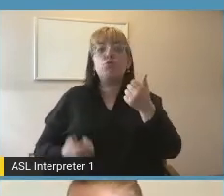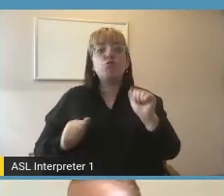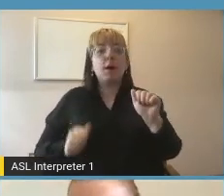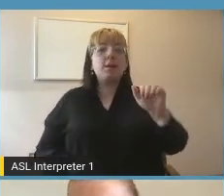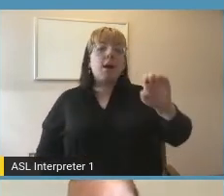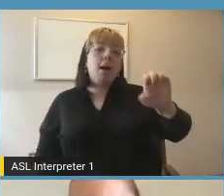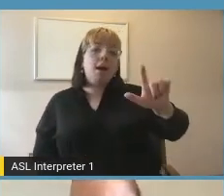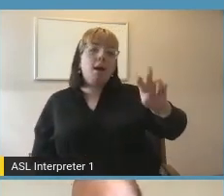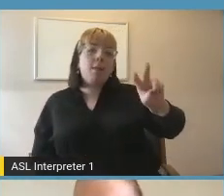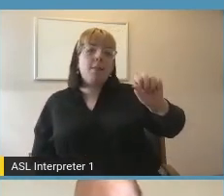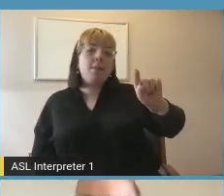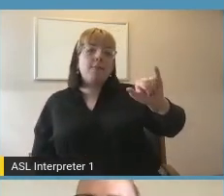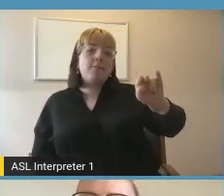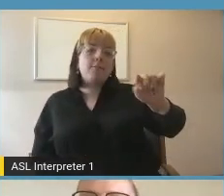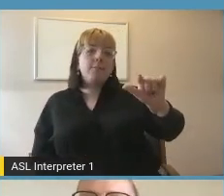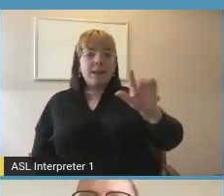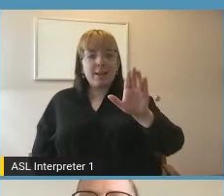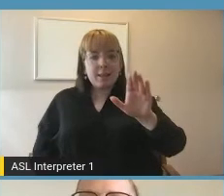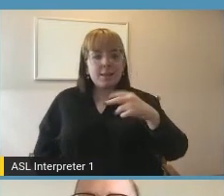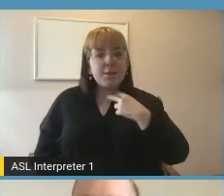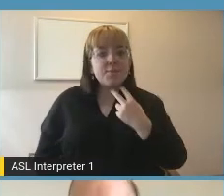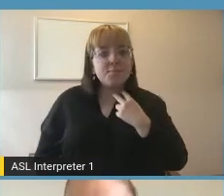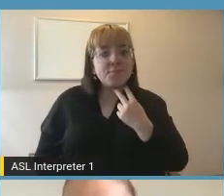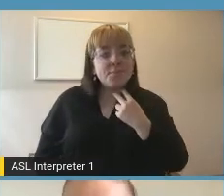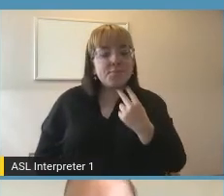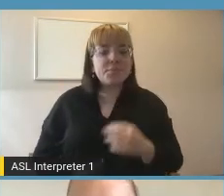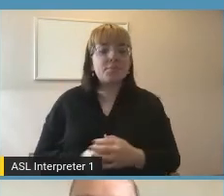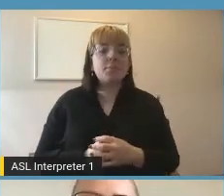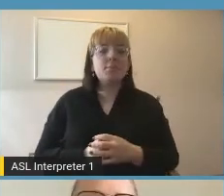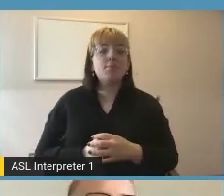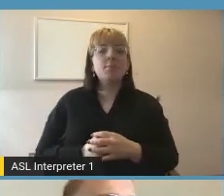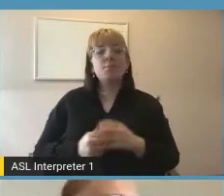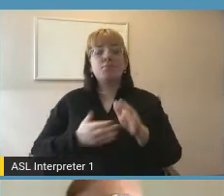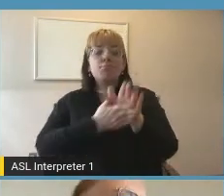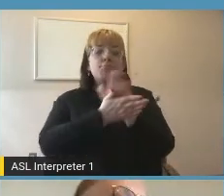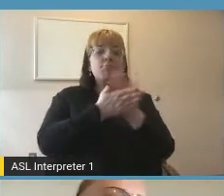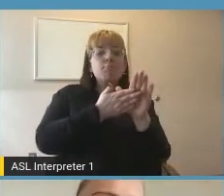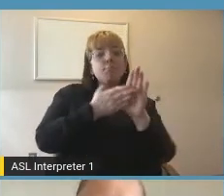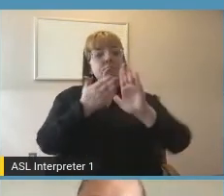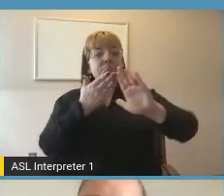bit. We are just cleaning it up and presenting it in a way that makes it easier to listen